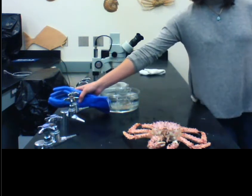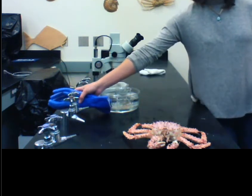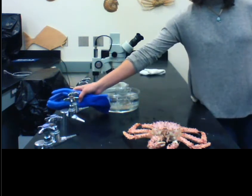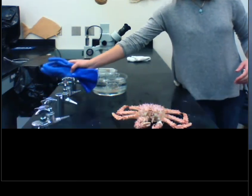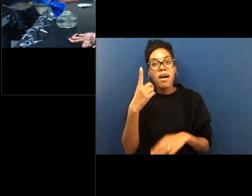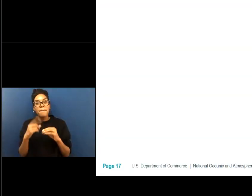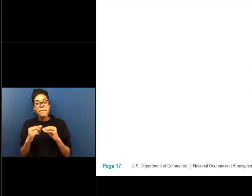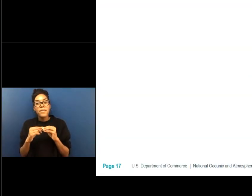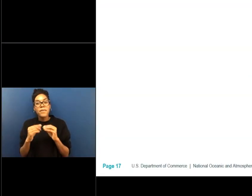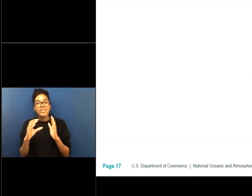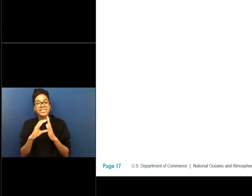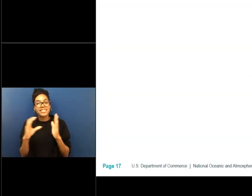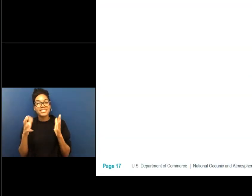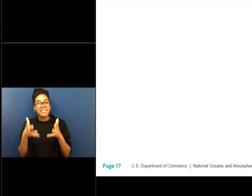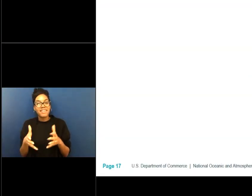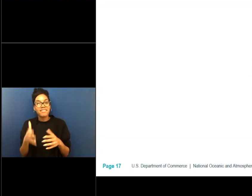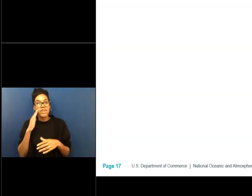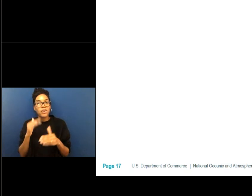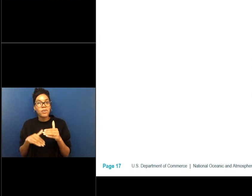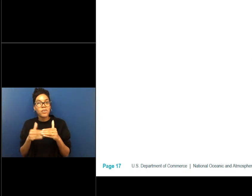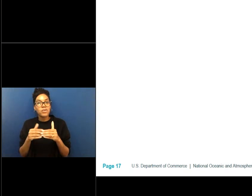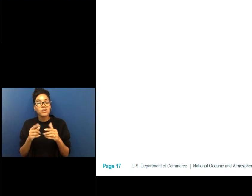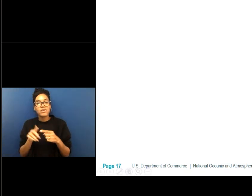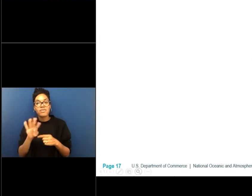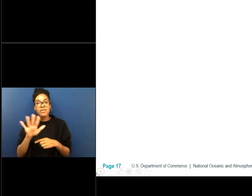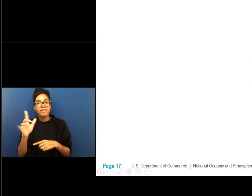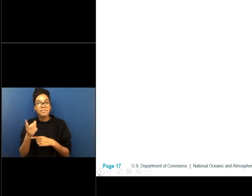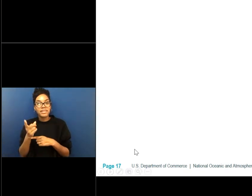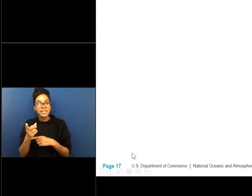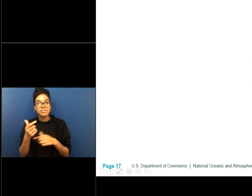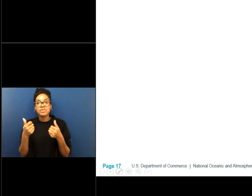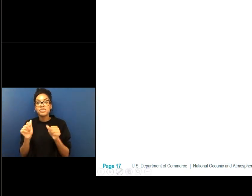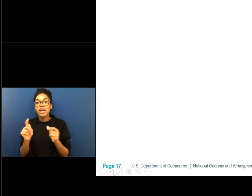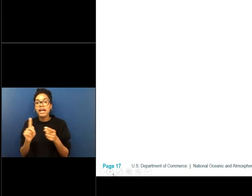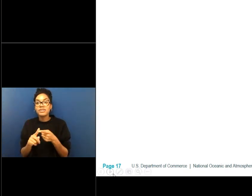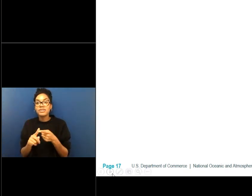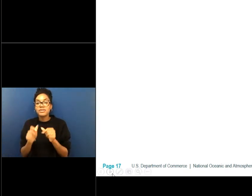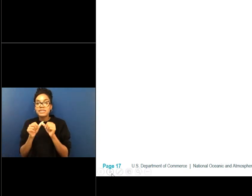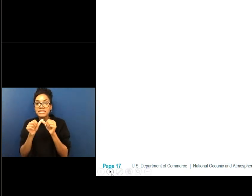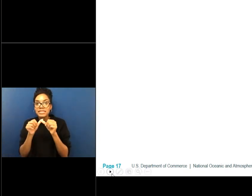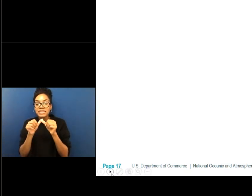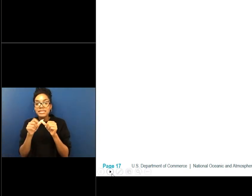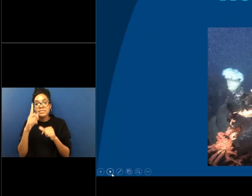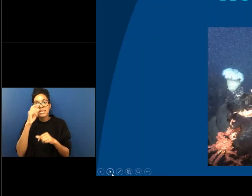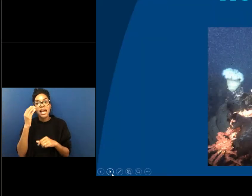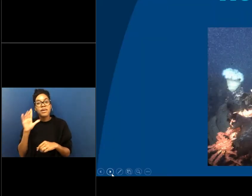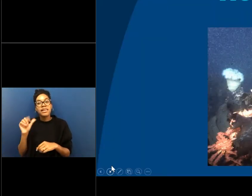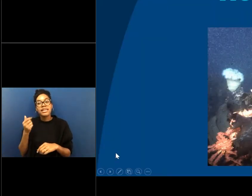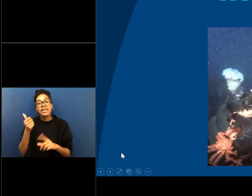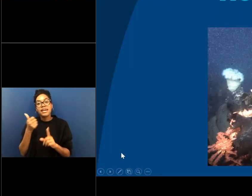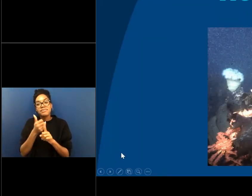and I know we're getting close to our 45 minutes, but we're going to try to push through, because I know that Leah has some interesting stuff to ask.